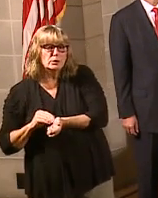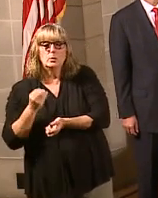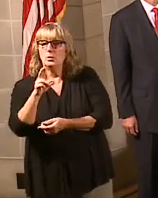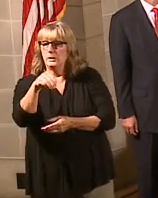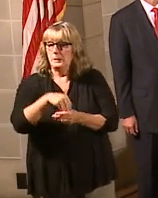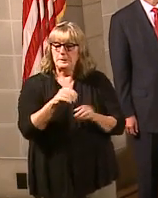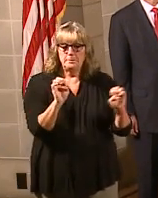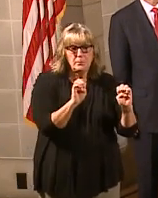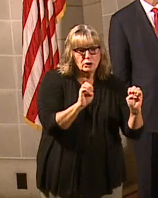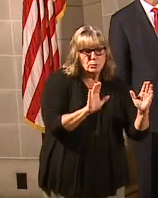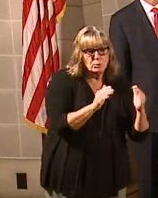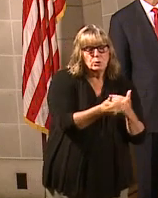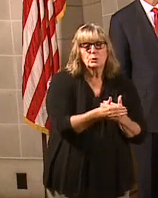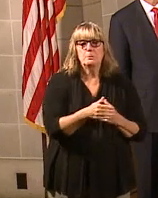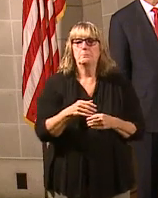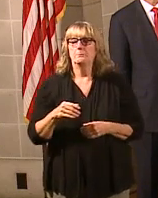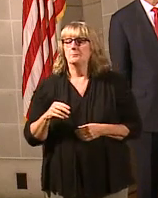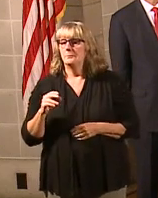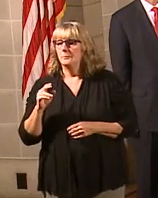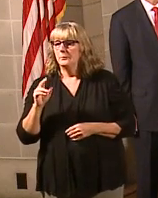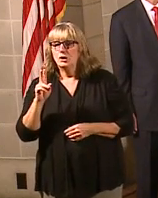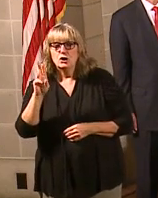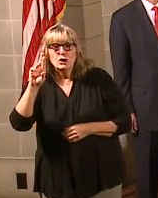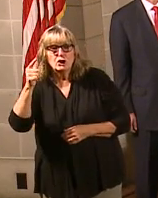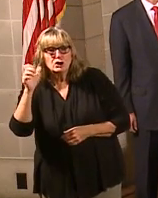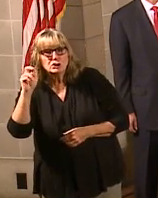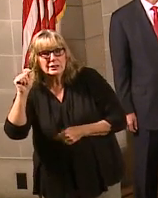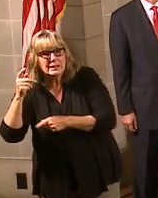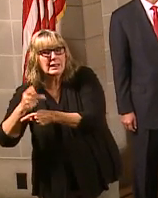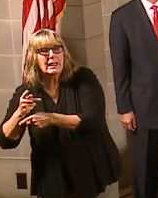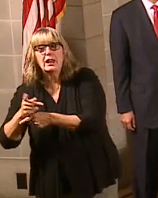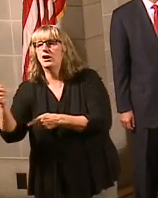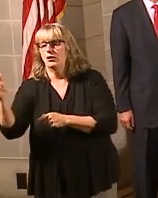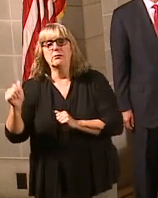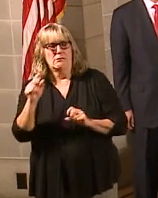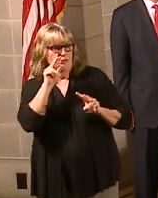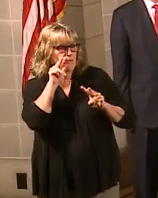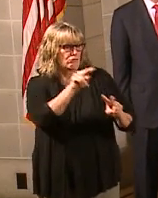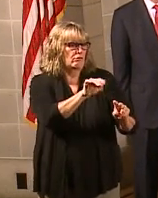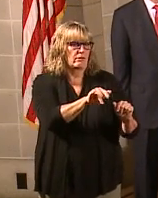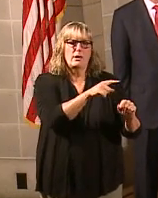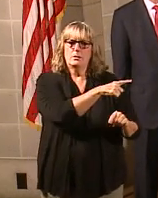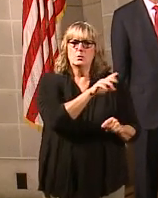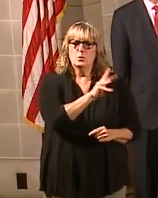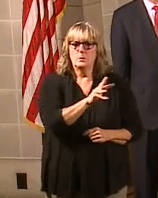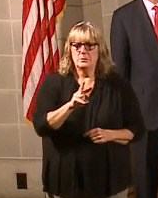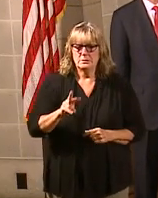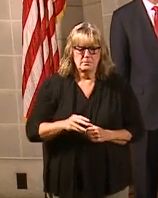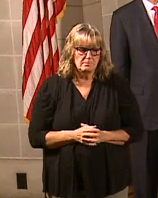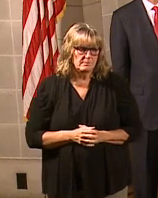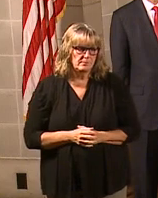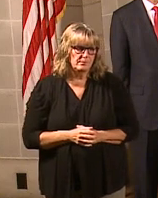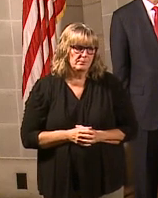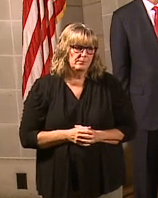INFUSION CENTER MIGHT BE OR WHERE YOU MIGHT WANT TO GO OR